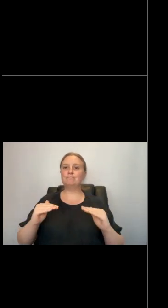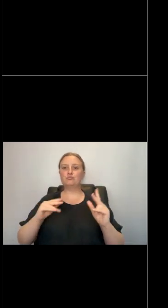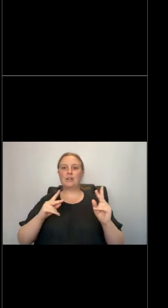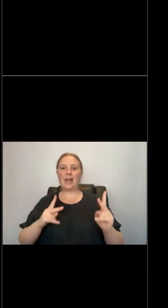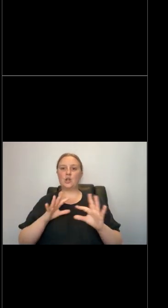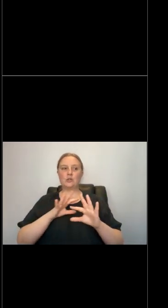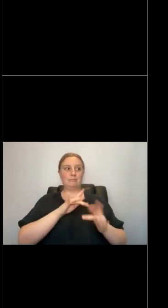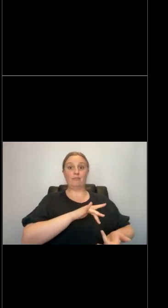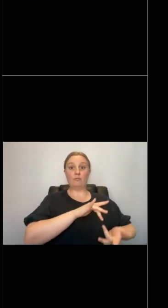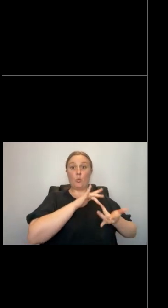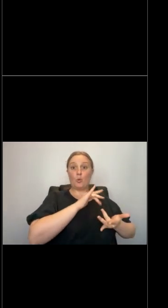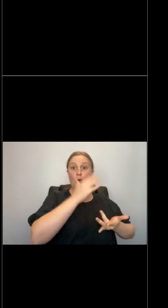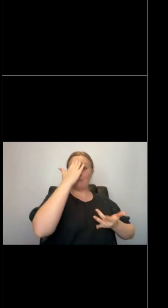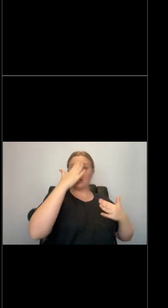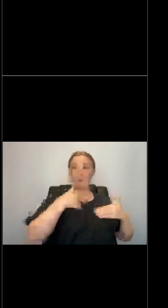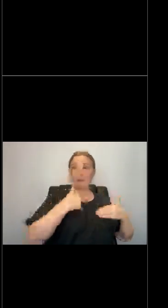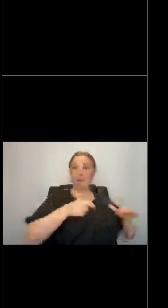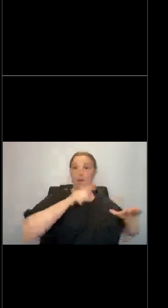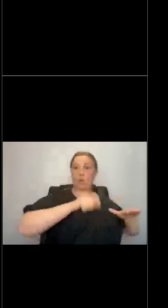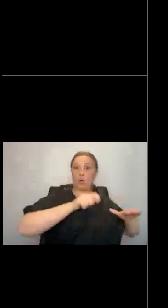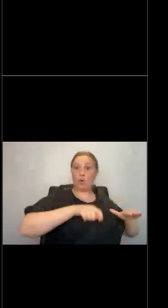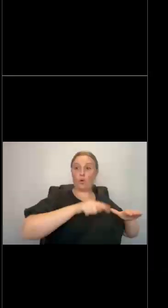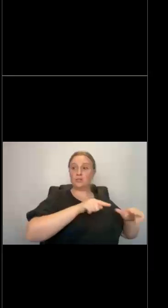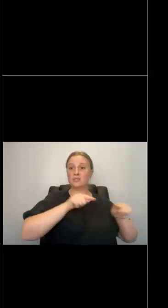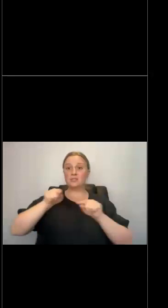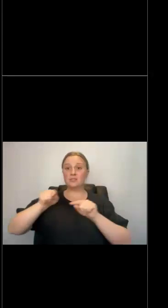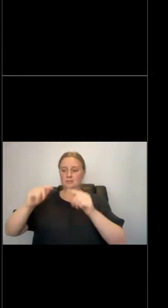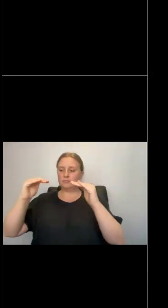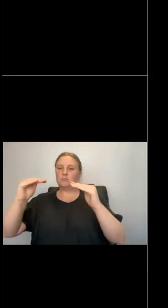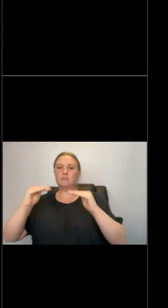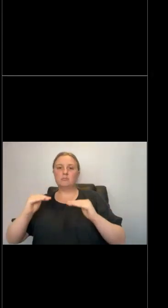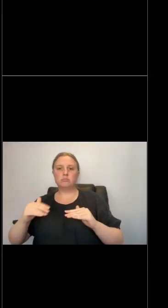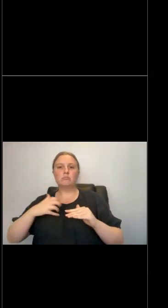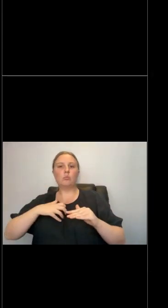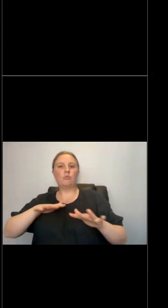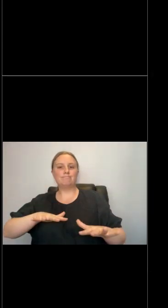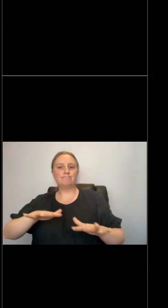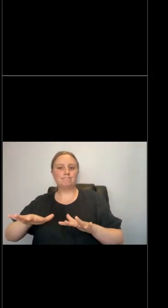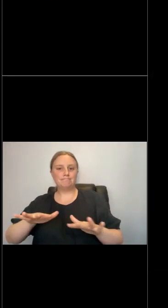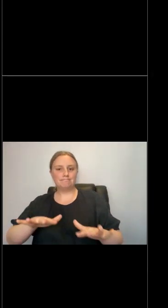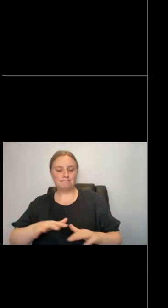and while the slides largely speak for themselves, the tribunal really